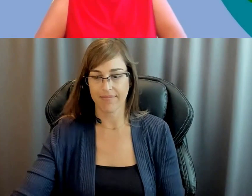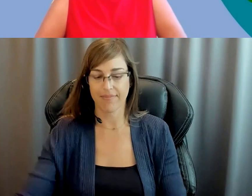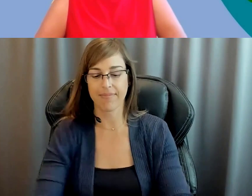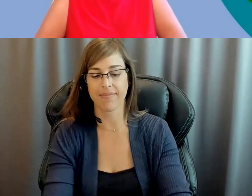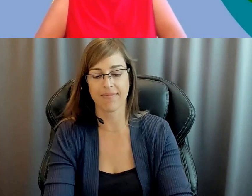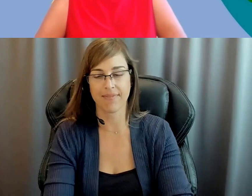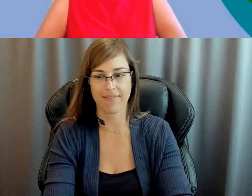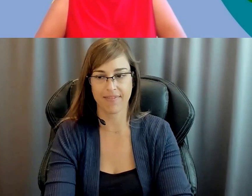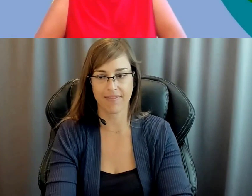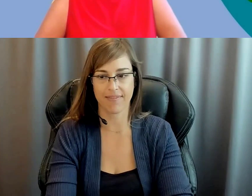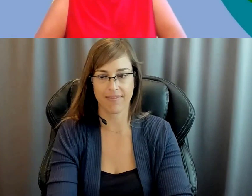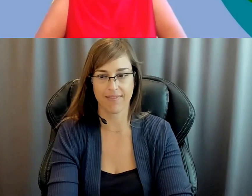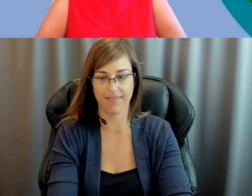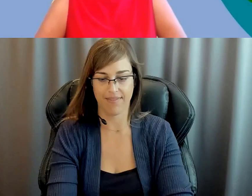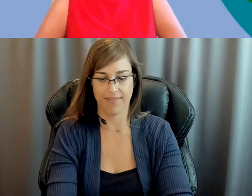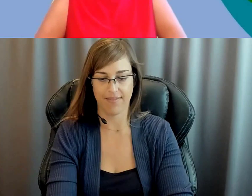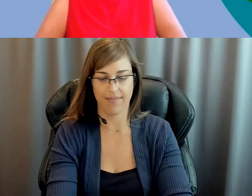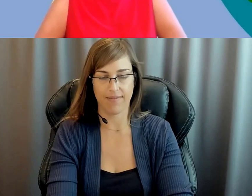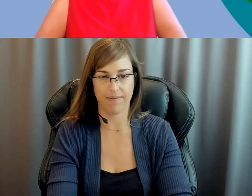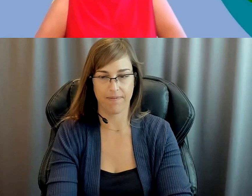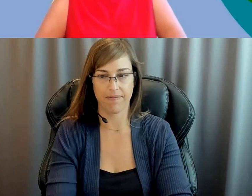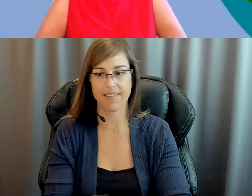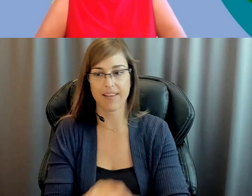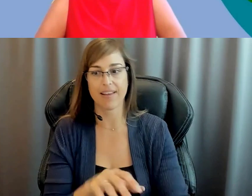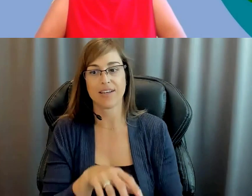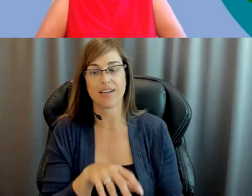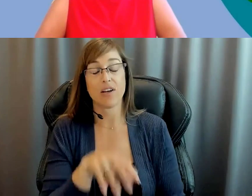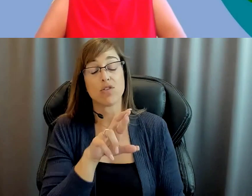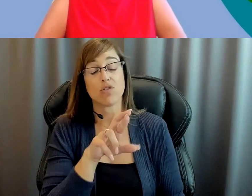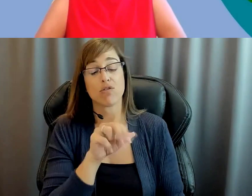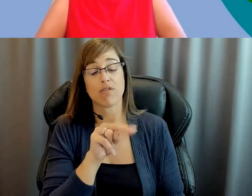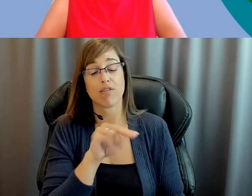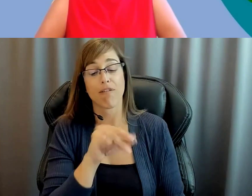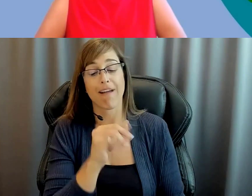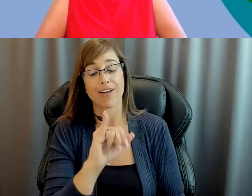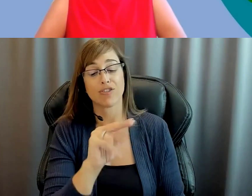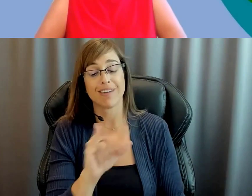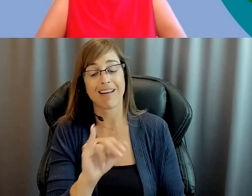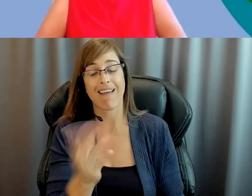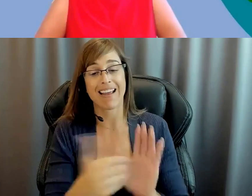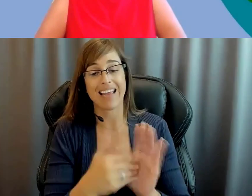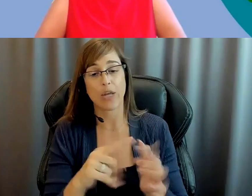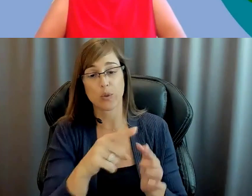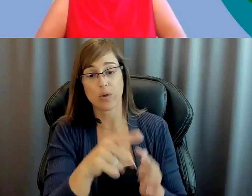So, Ranjini, again to you, can a retraction of publications